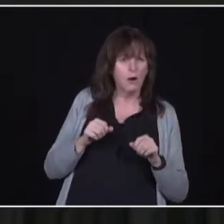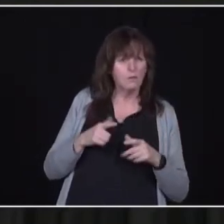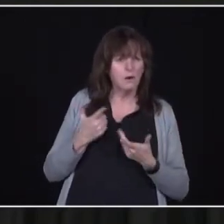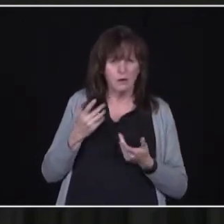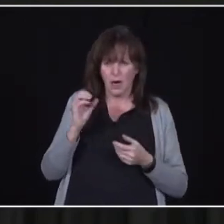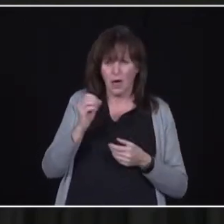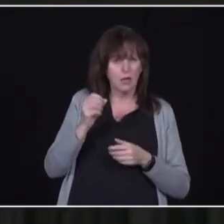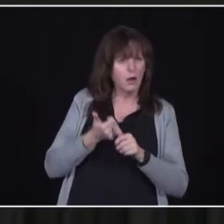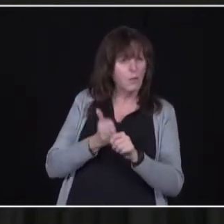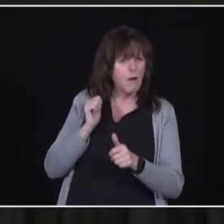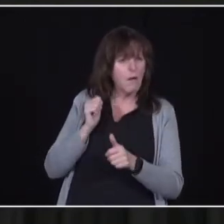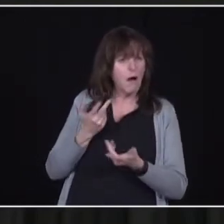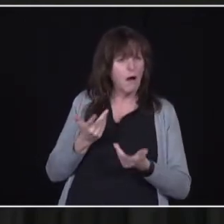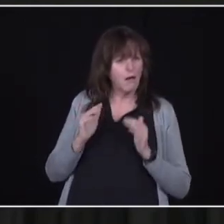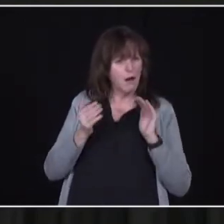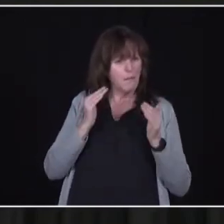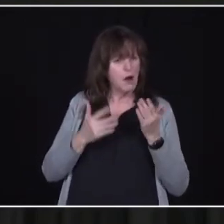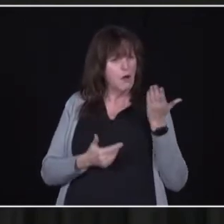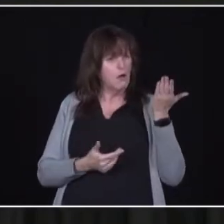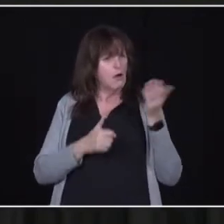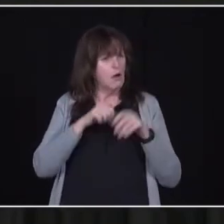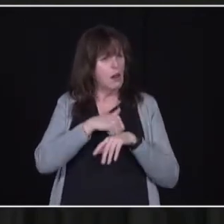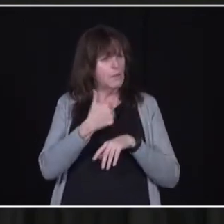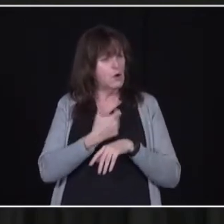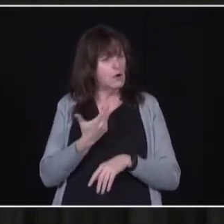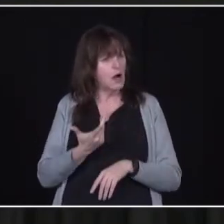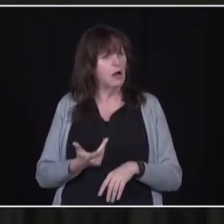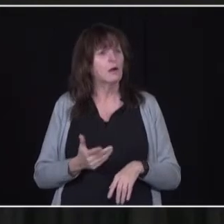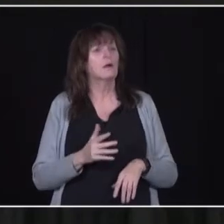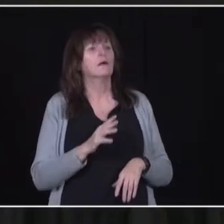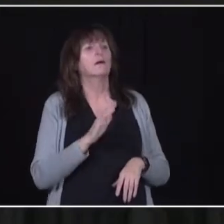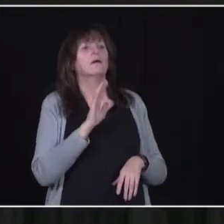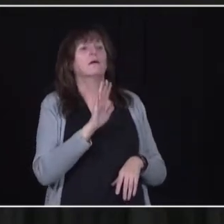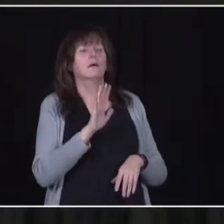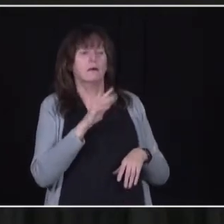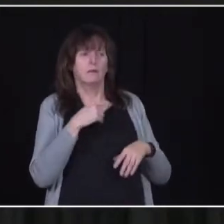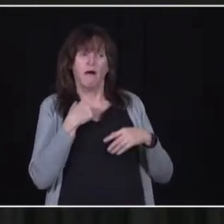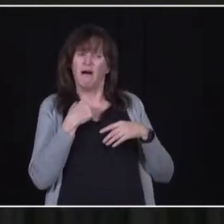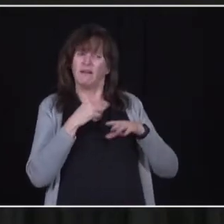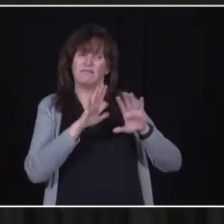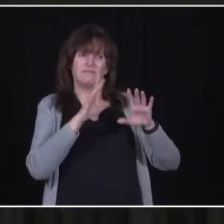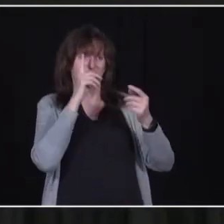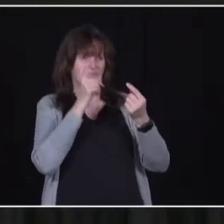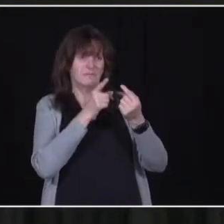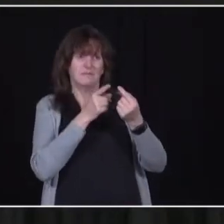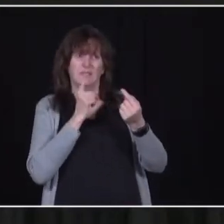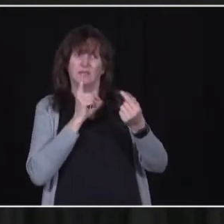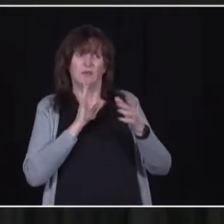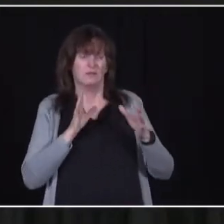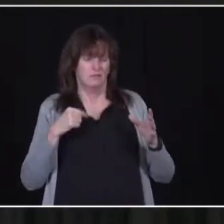I'm going to respectfully disagree. We are leading the whole country. You combine all the vaccinations